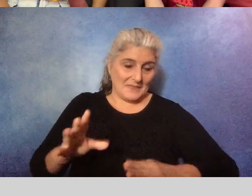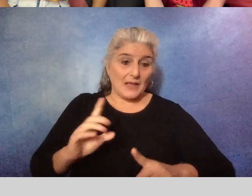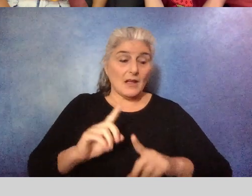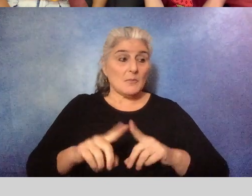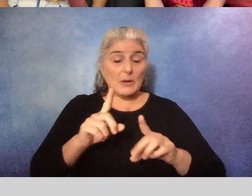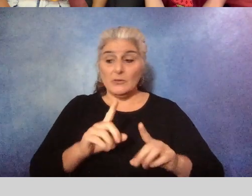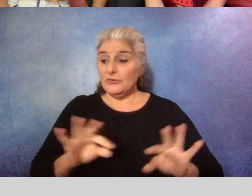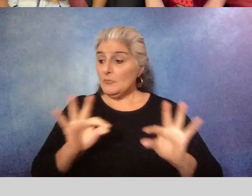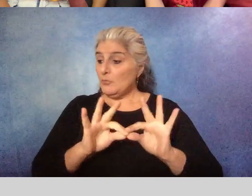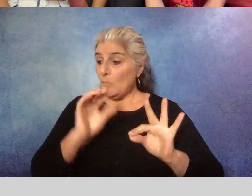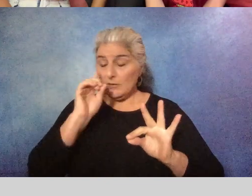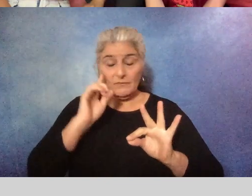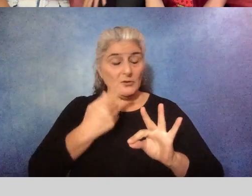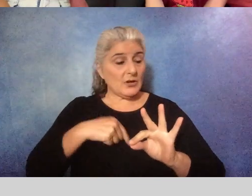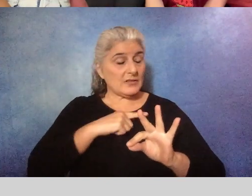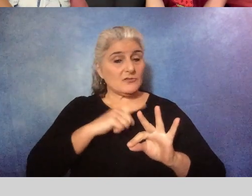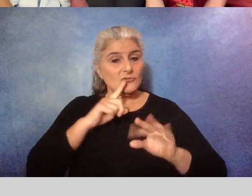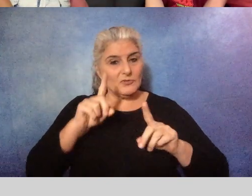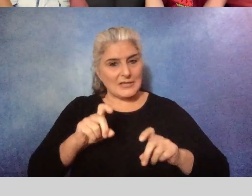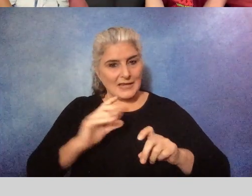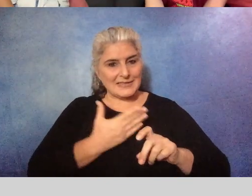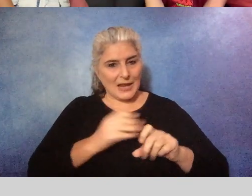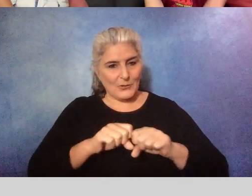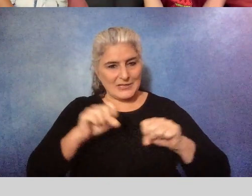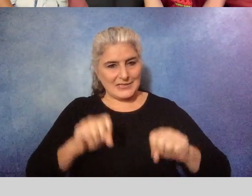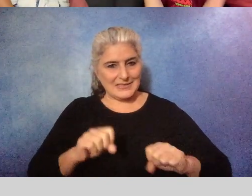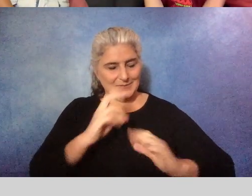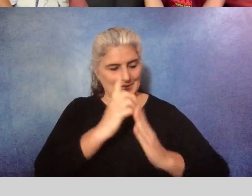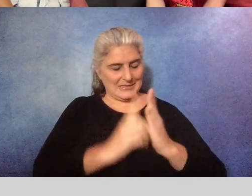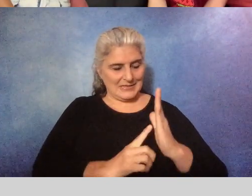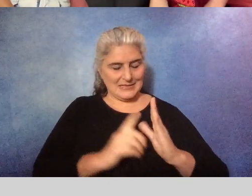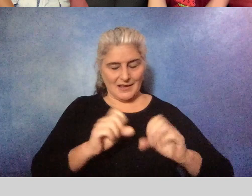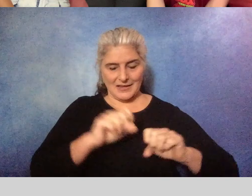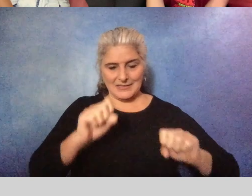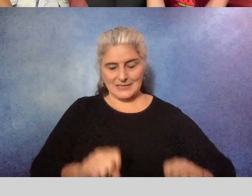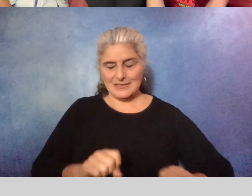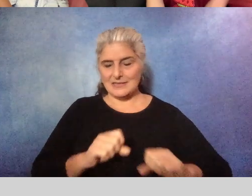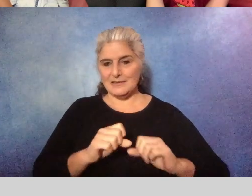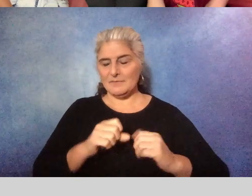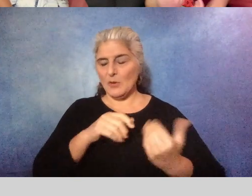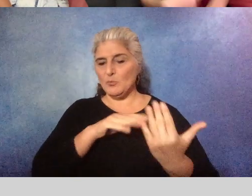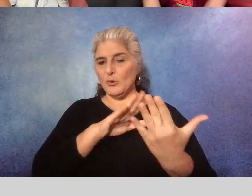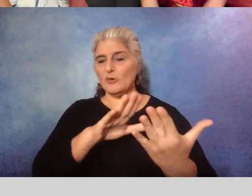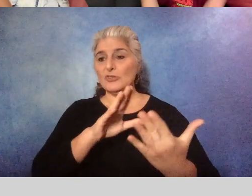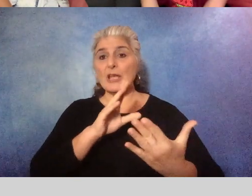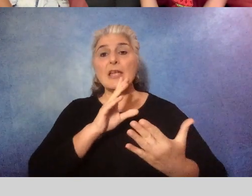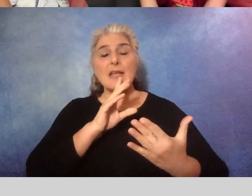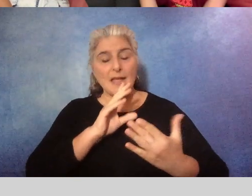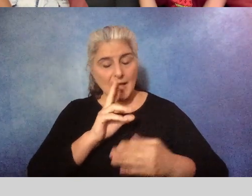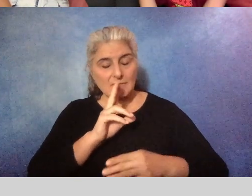our process and design system methodology. And it was then improved to build our own design system